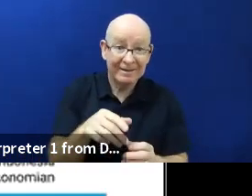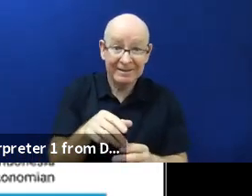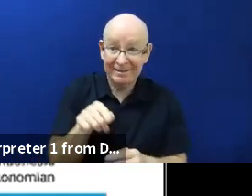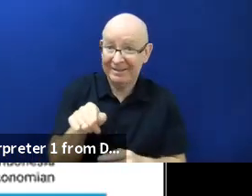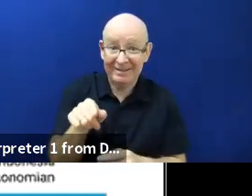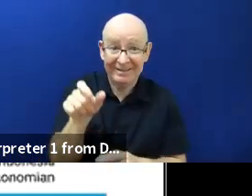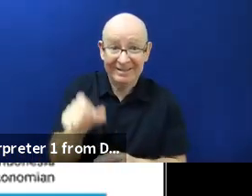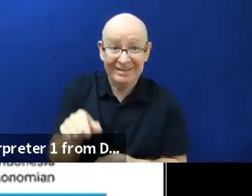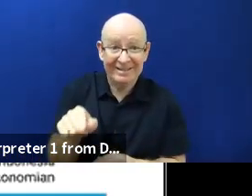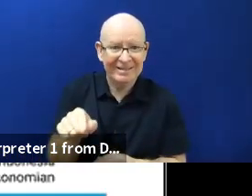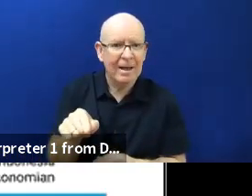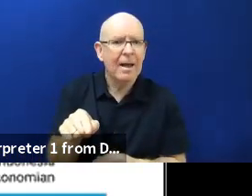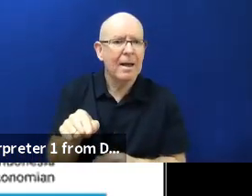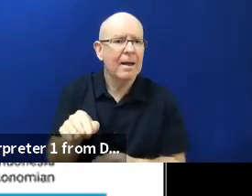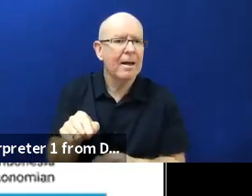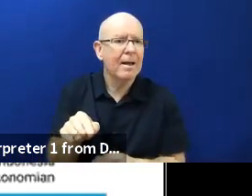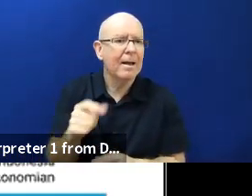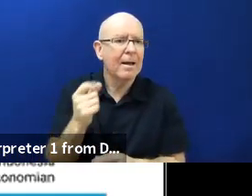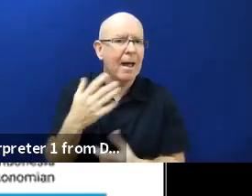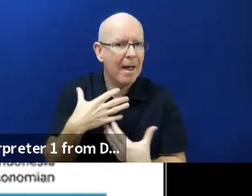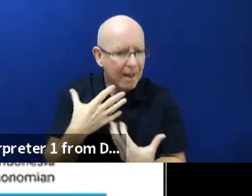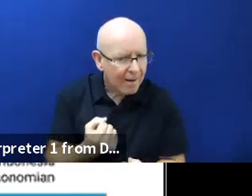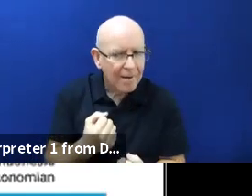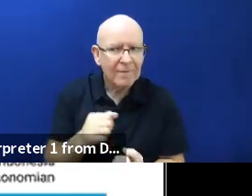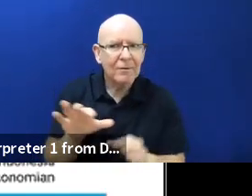Great, thank you Alex. Yes, that is a particularly good point that you make there.